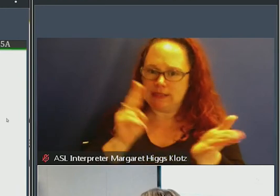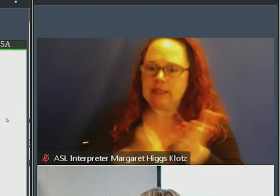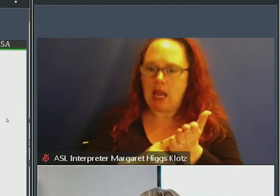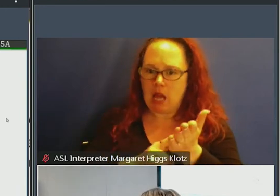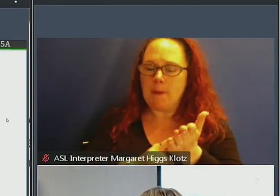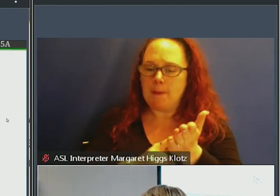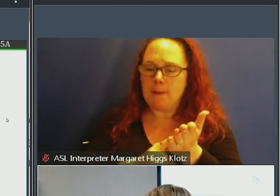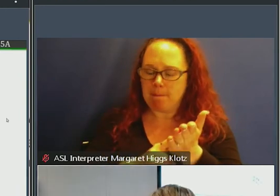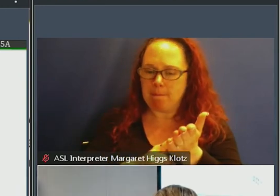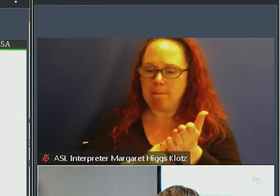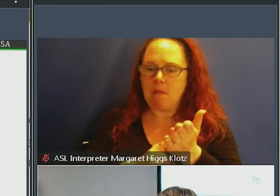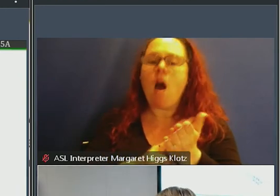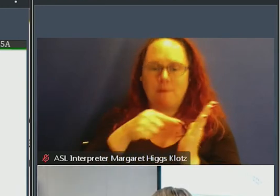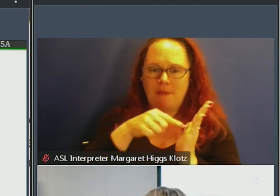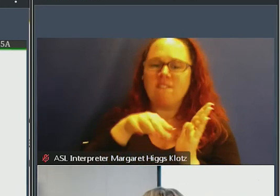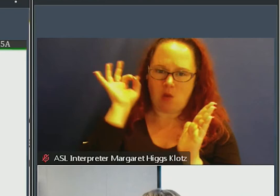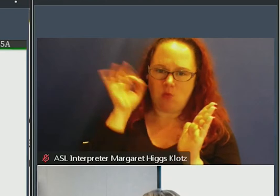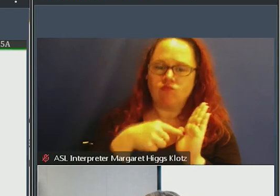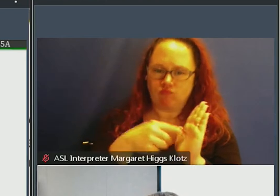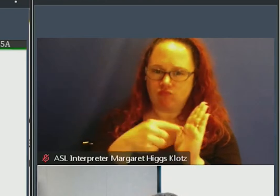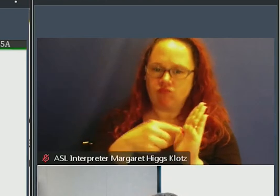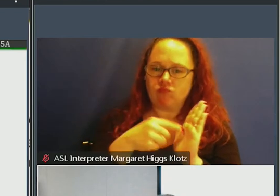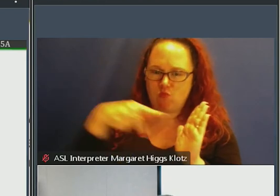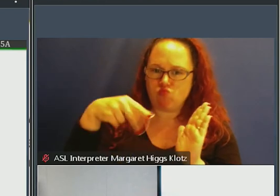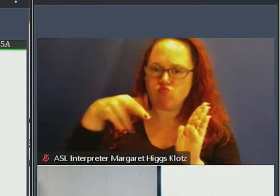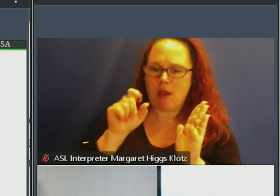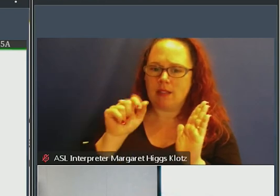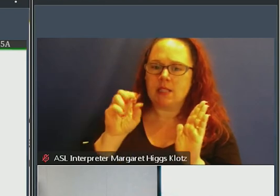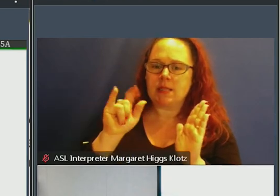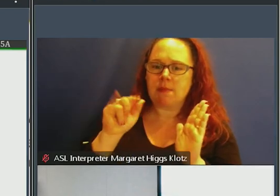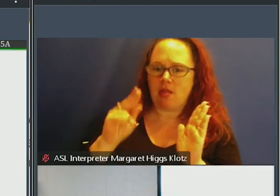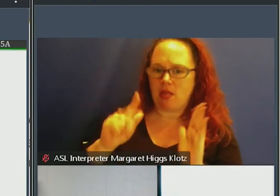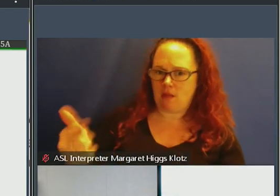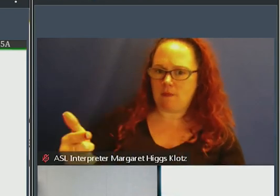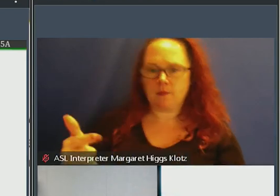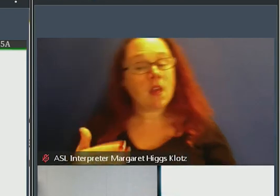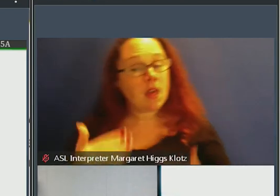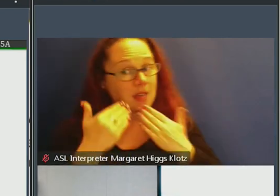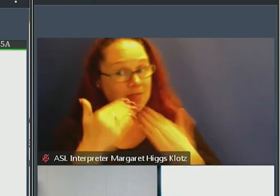Who's not signed up. Didn't sign up in advance. Oh yes, you are there. Okay. Kristen Smith. You're on. Okay. Thank you. Ma'am I'll be brief again.